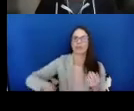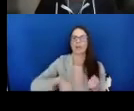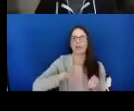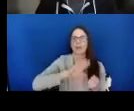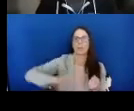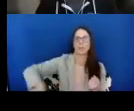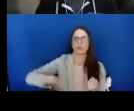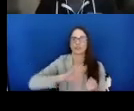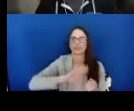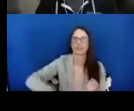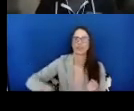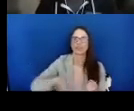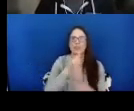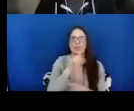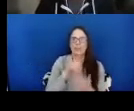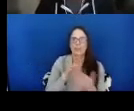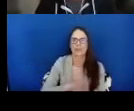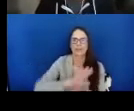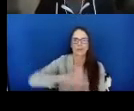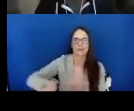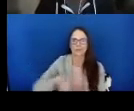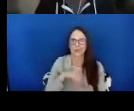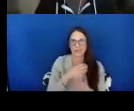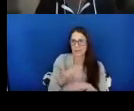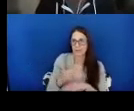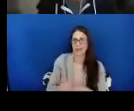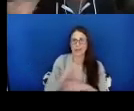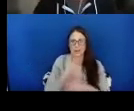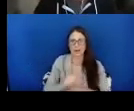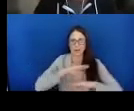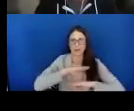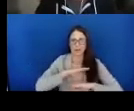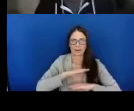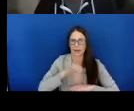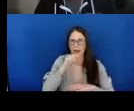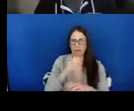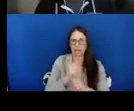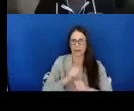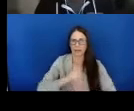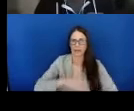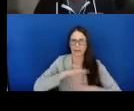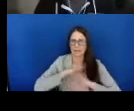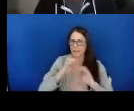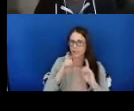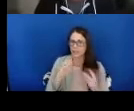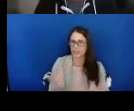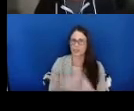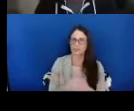16:20:18 to make them not satisfied or not, not get satisfactory education, a really interesting